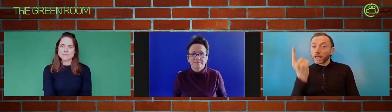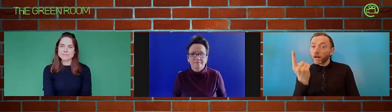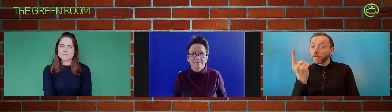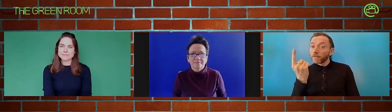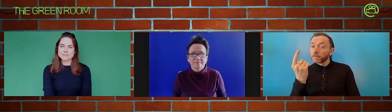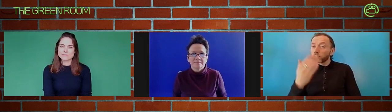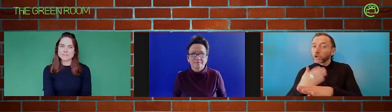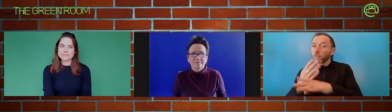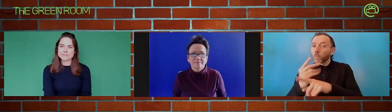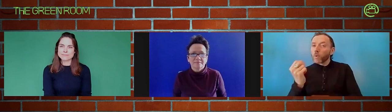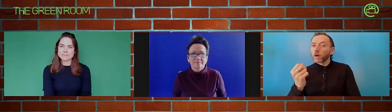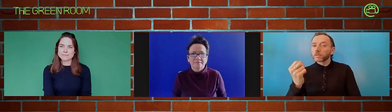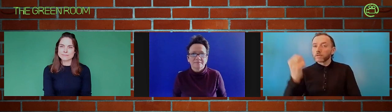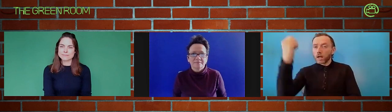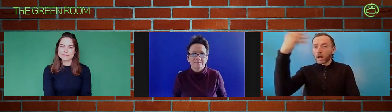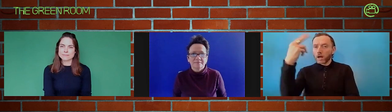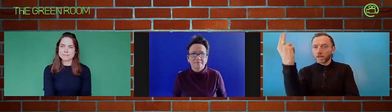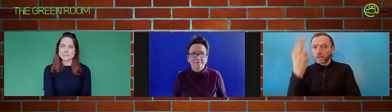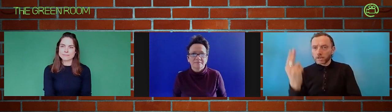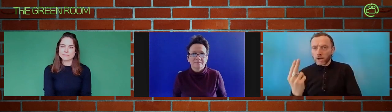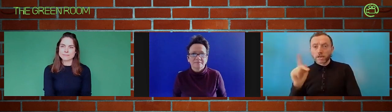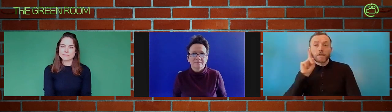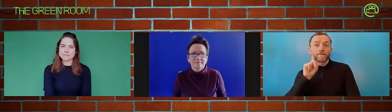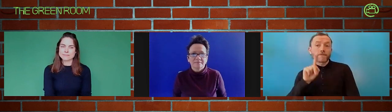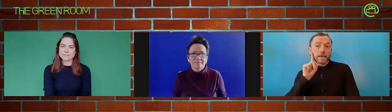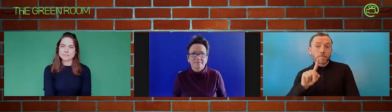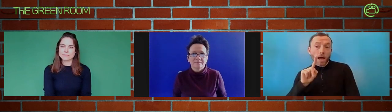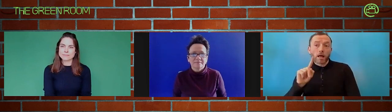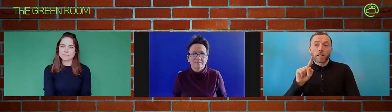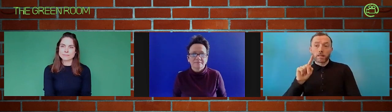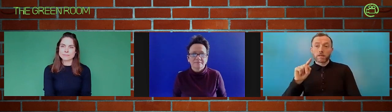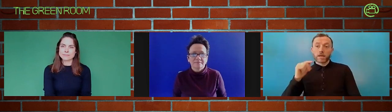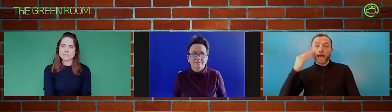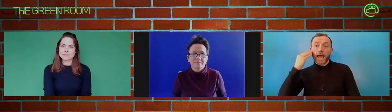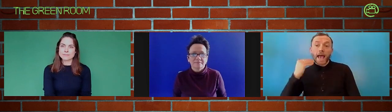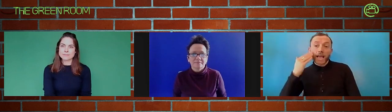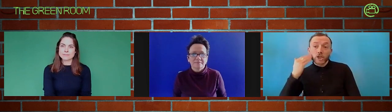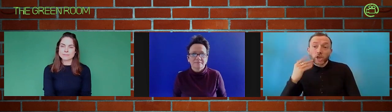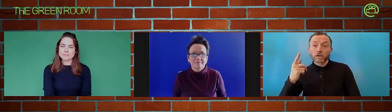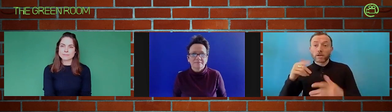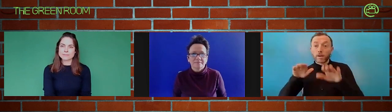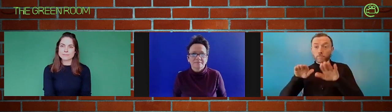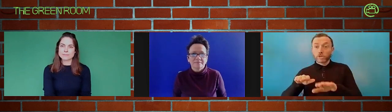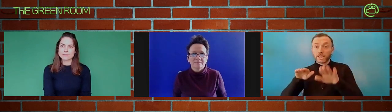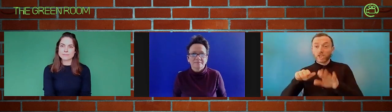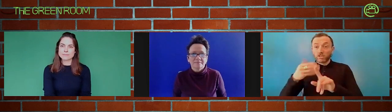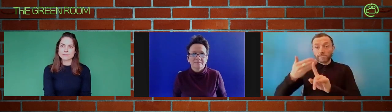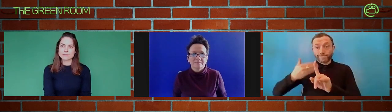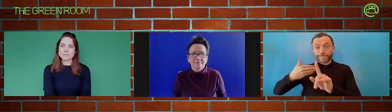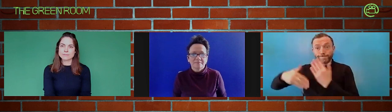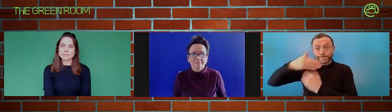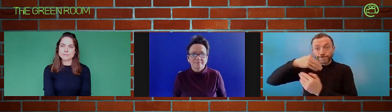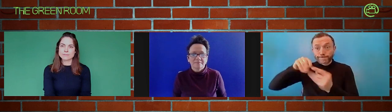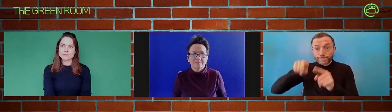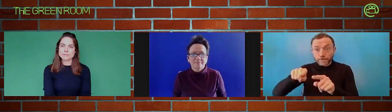She's a woman. She's of Asian origin. British and she is really passionate